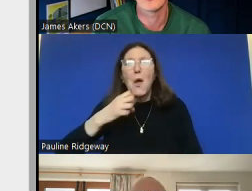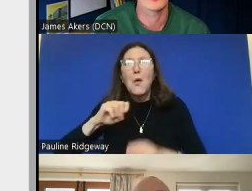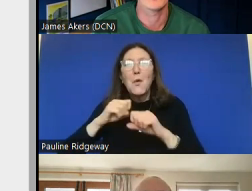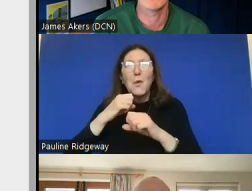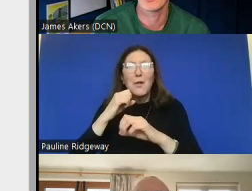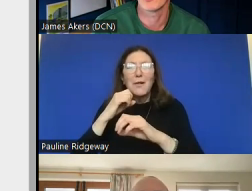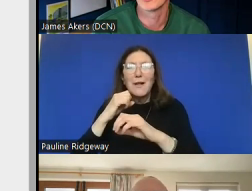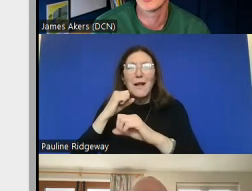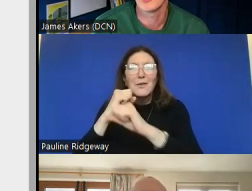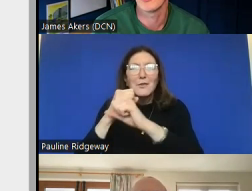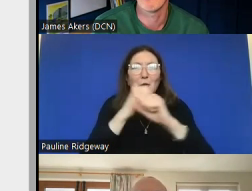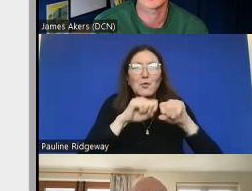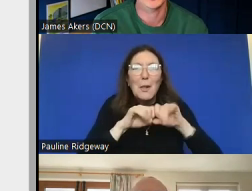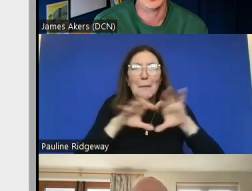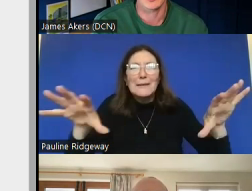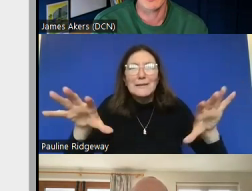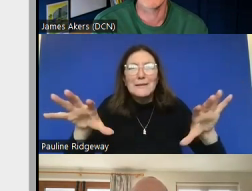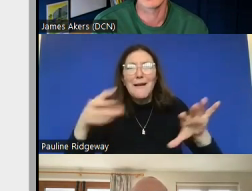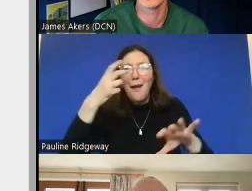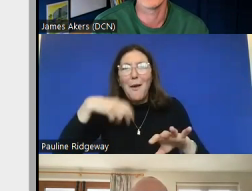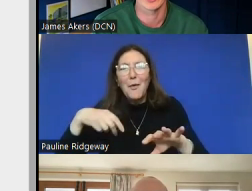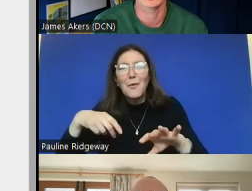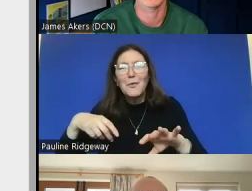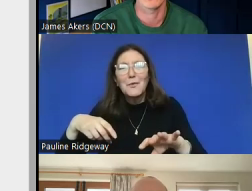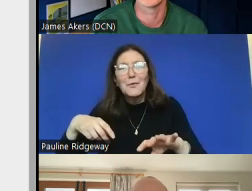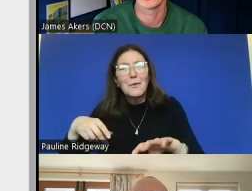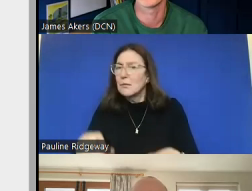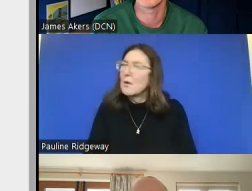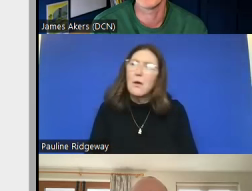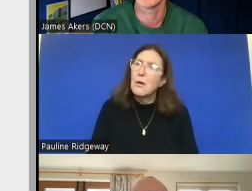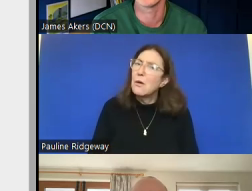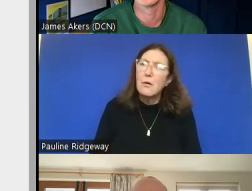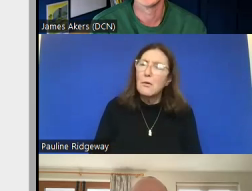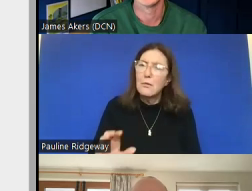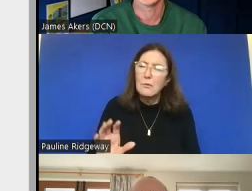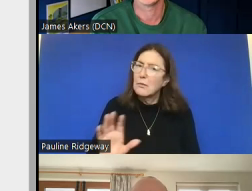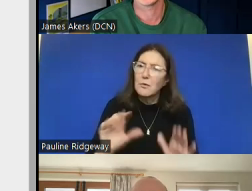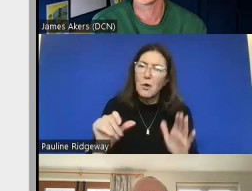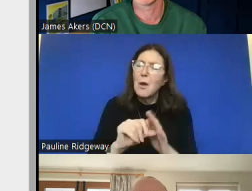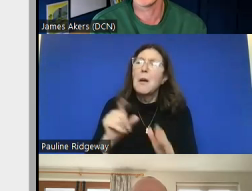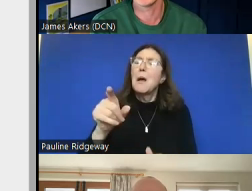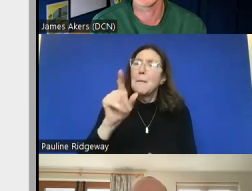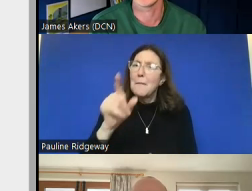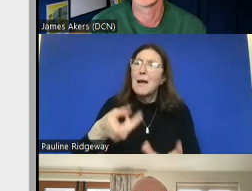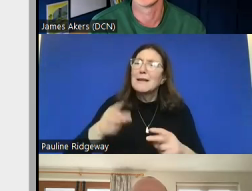What you might want to do if you're seeing high volume, like loads and loads of people, is set up a redirect.